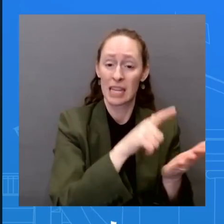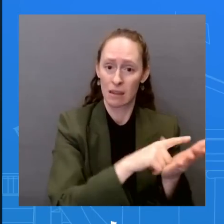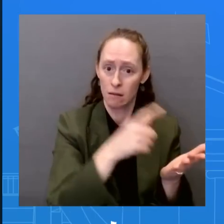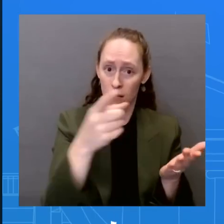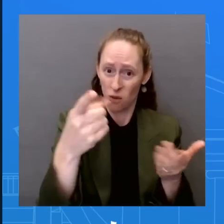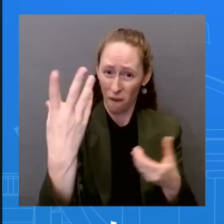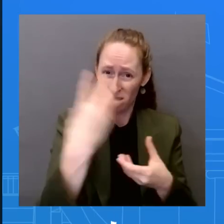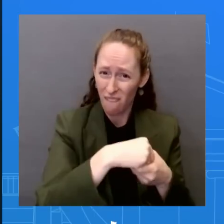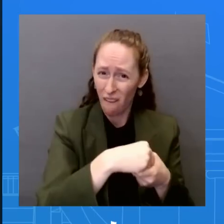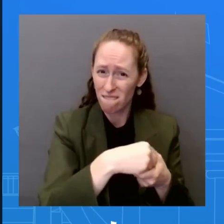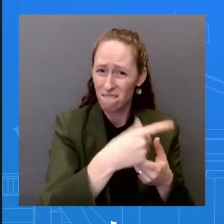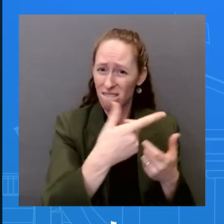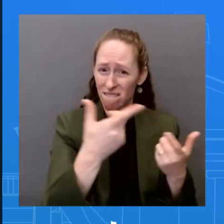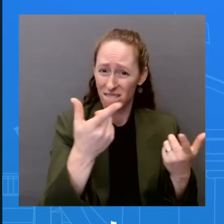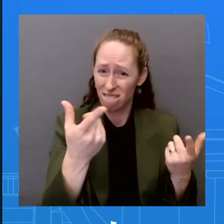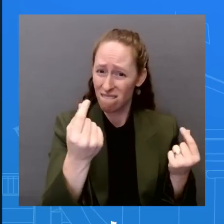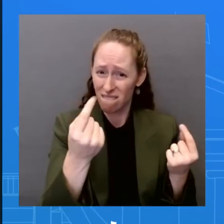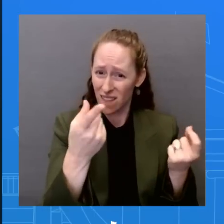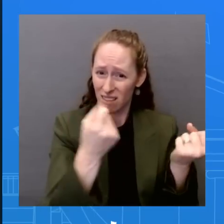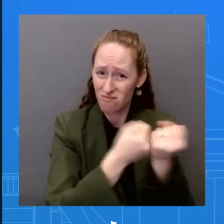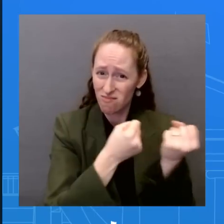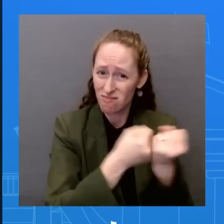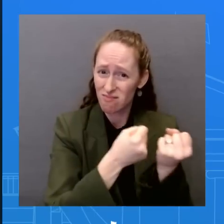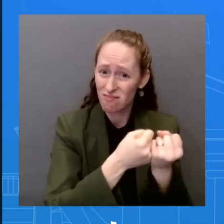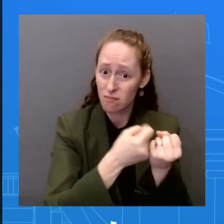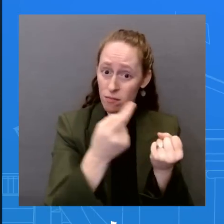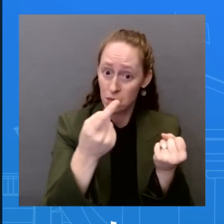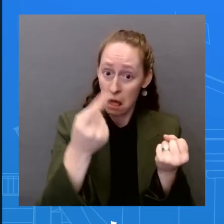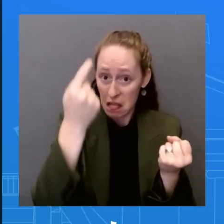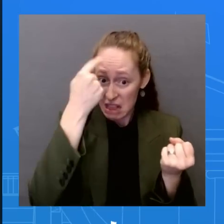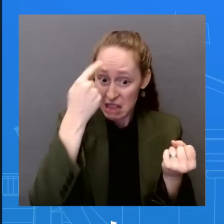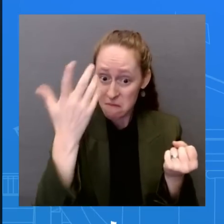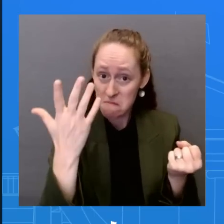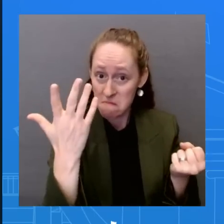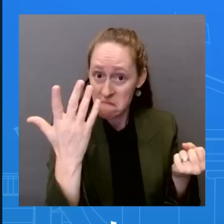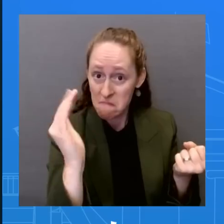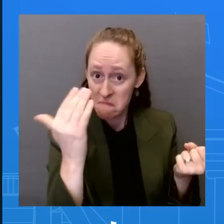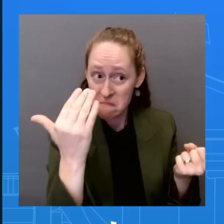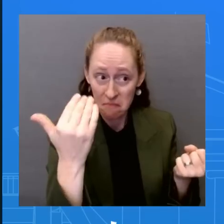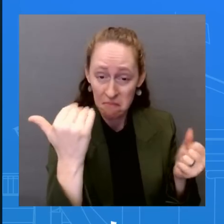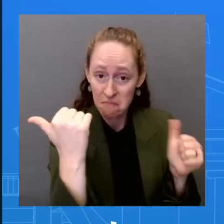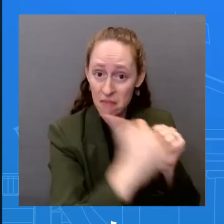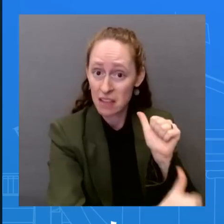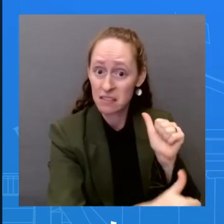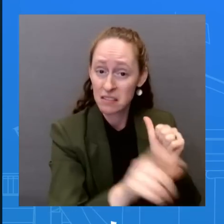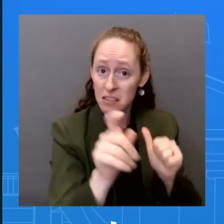we -- with the legislative -- I know there's a legislative pathway that's being discussed currently in Congress,